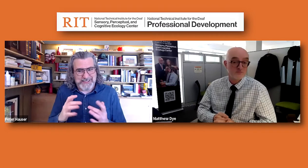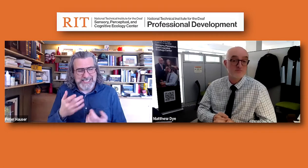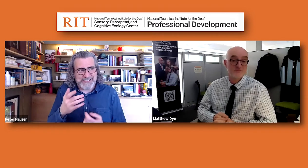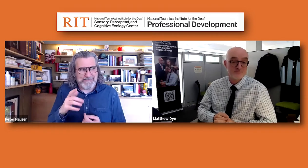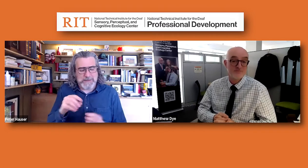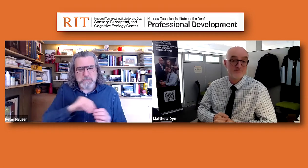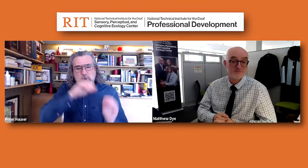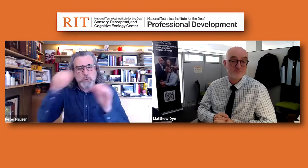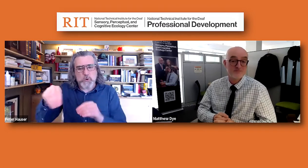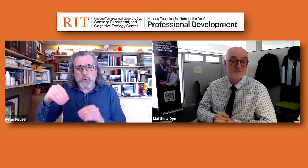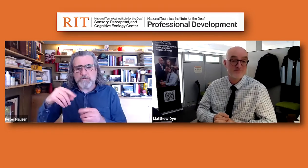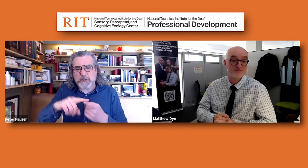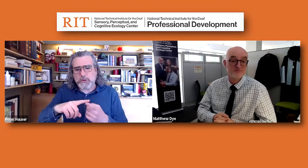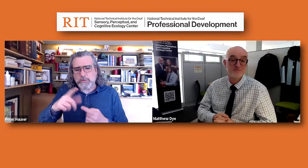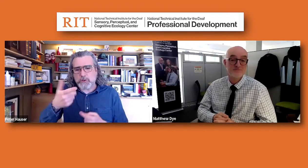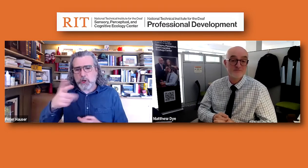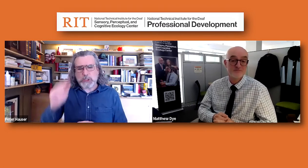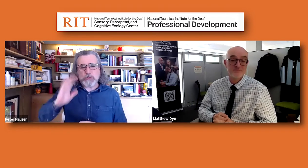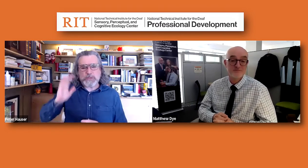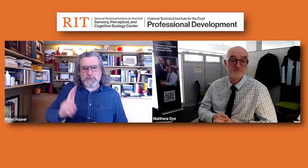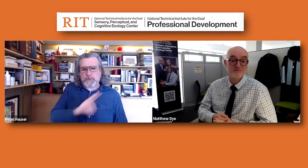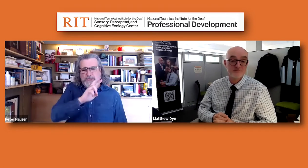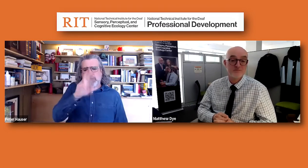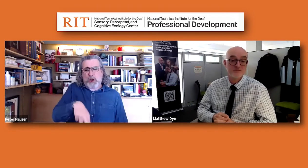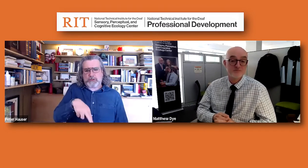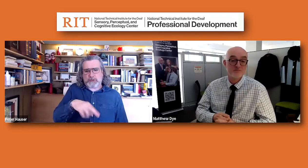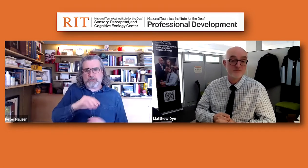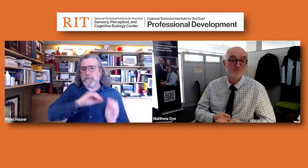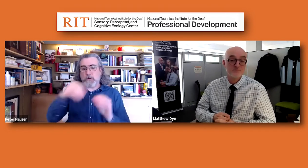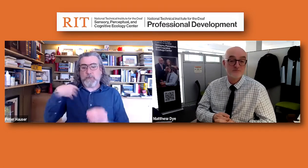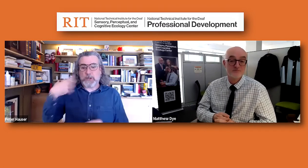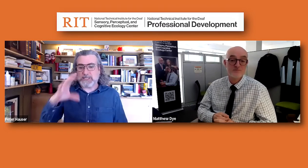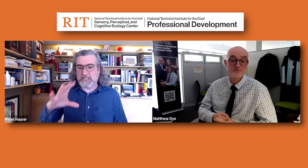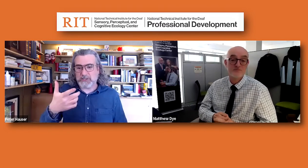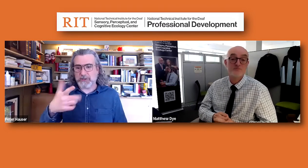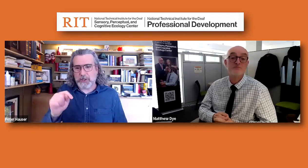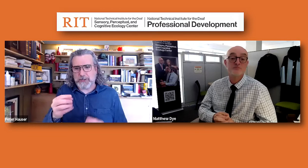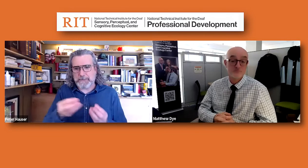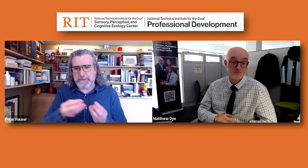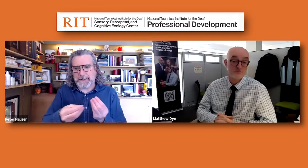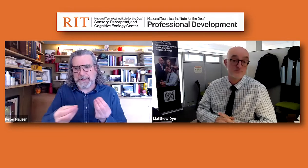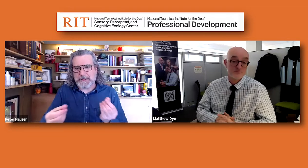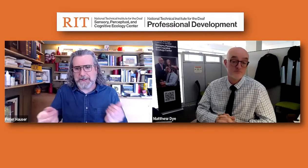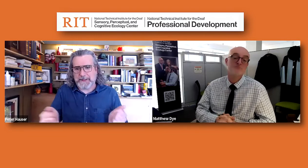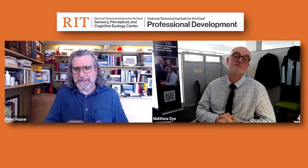Um, he's--he moved to Georgetown and he's been at Washington DC,